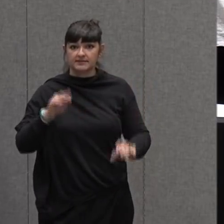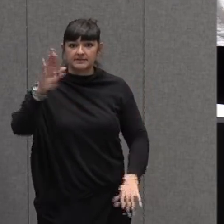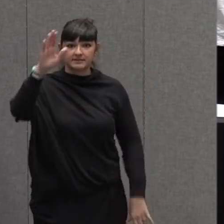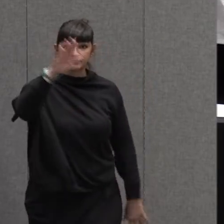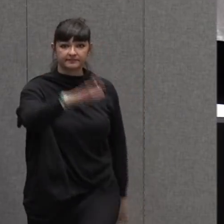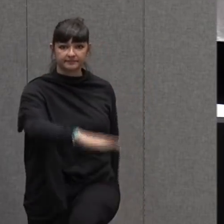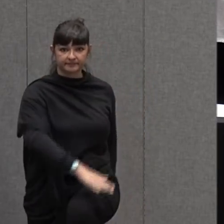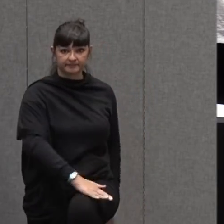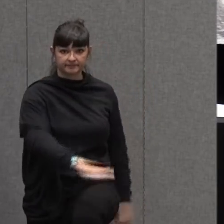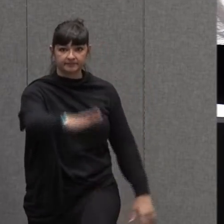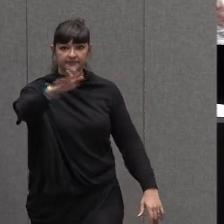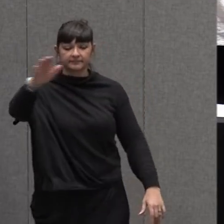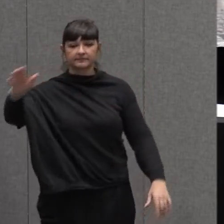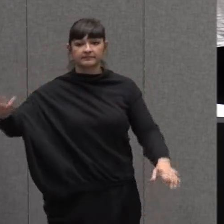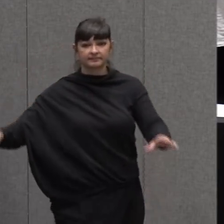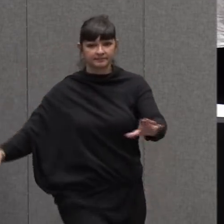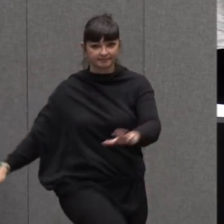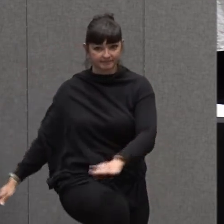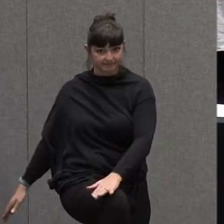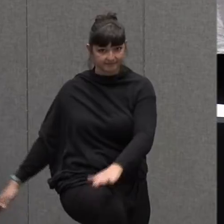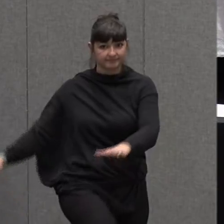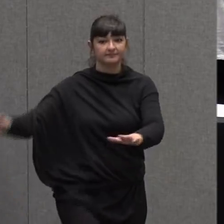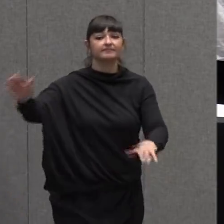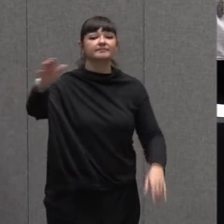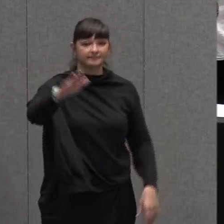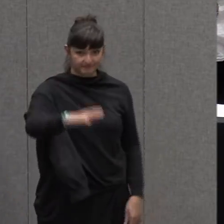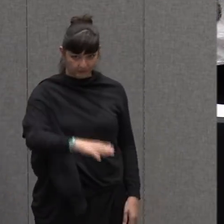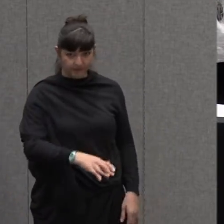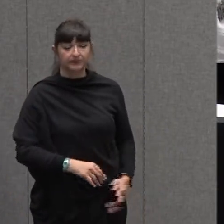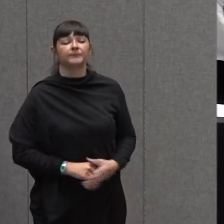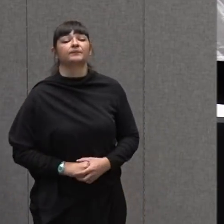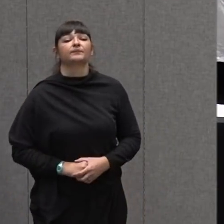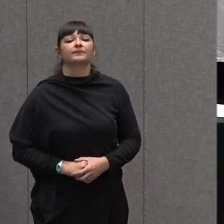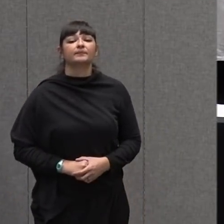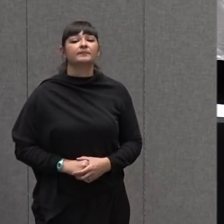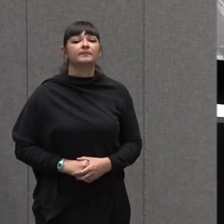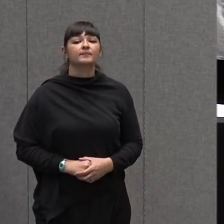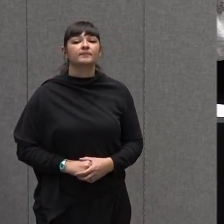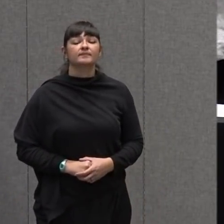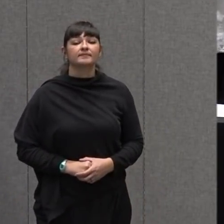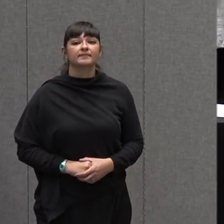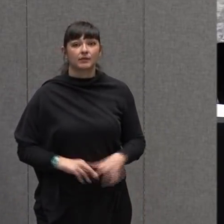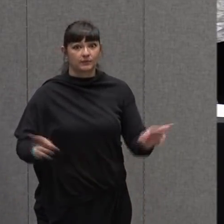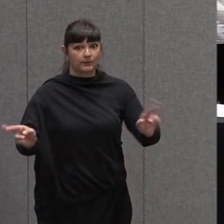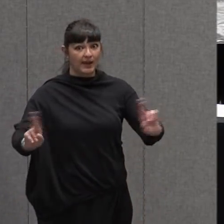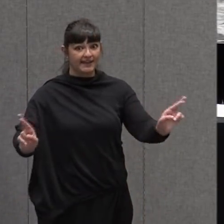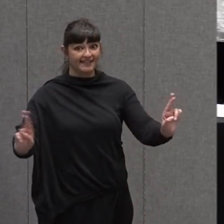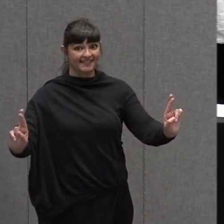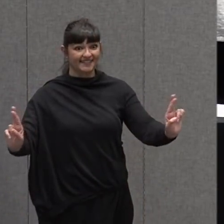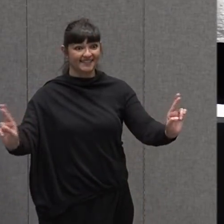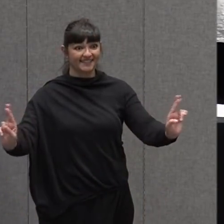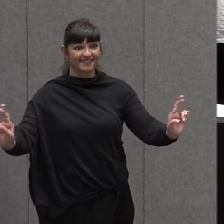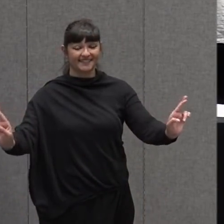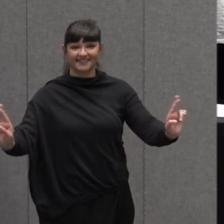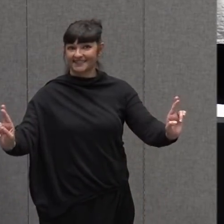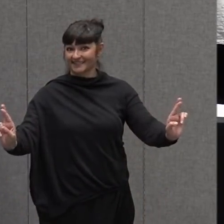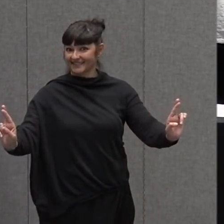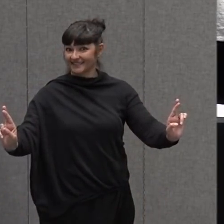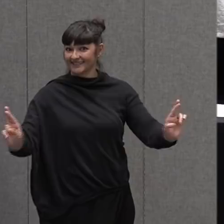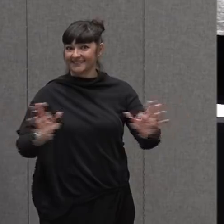and then we'll continue with that. Okay? All right, are you ready? I think I can do this